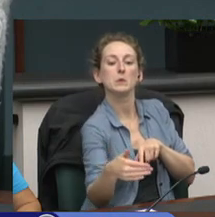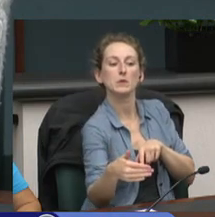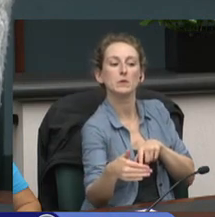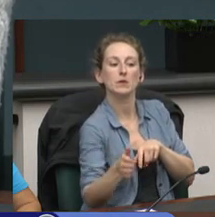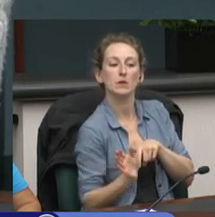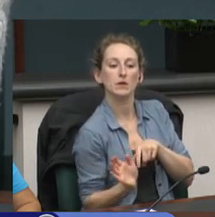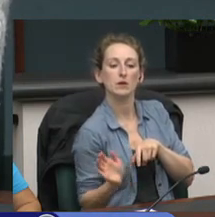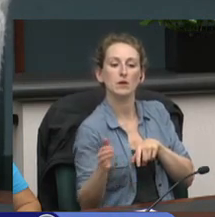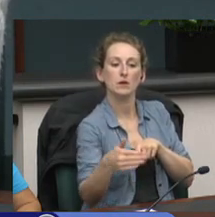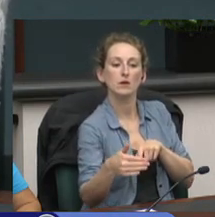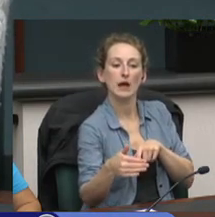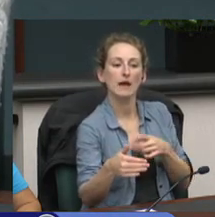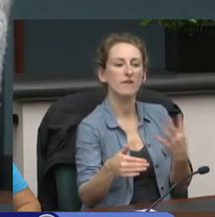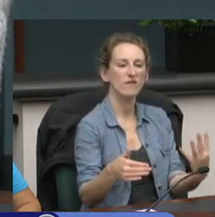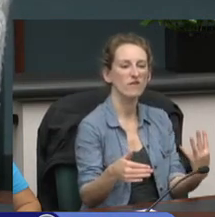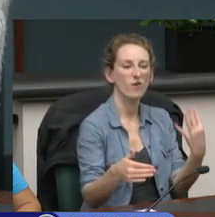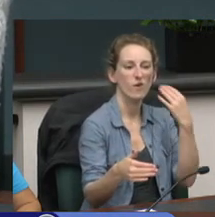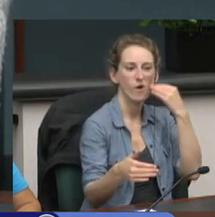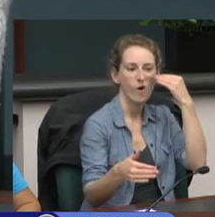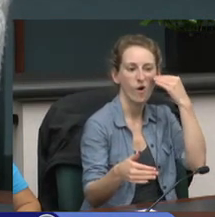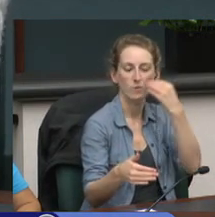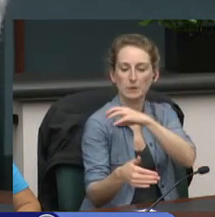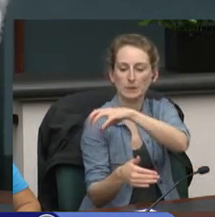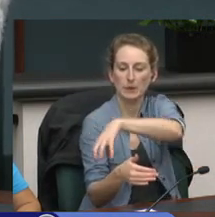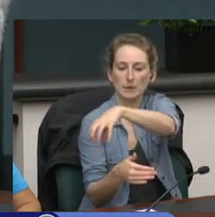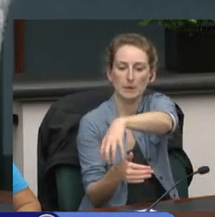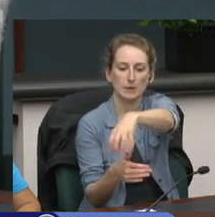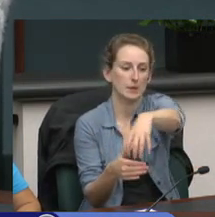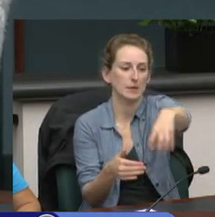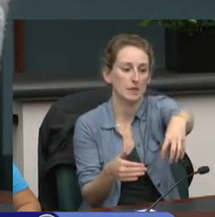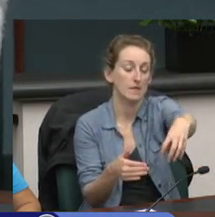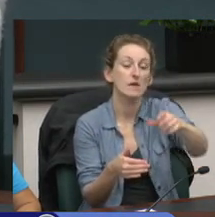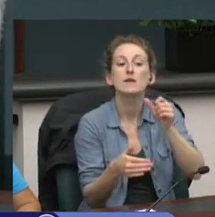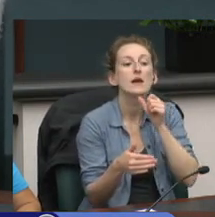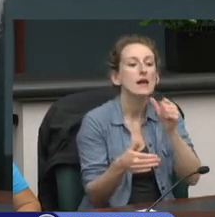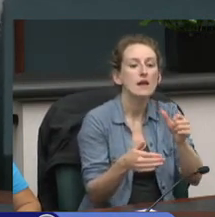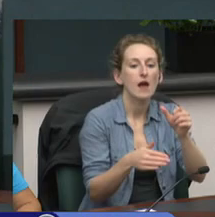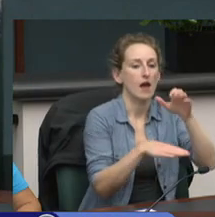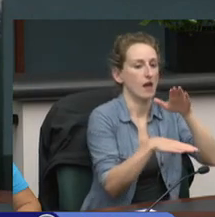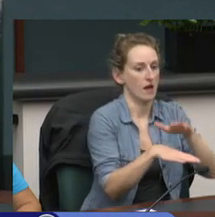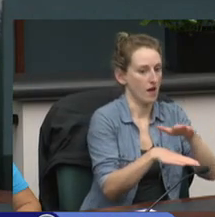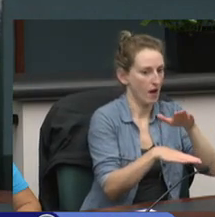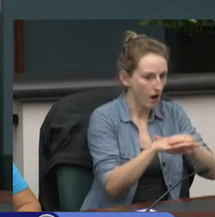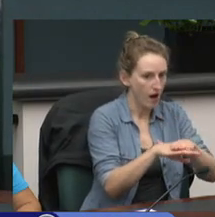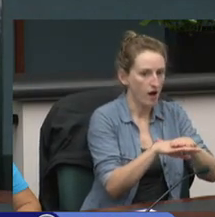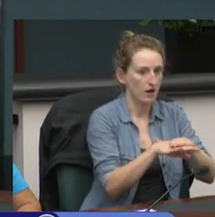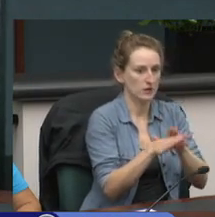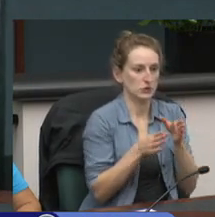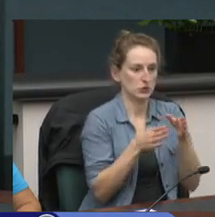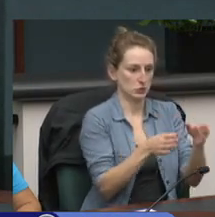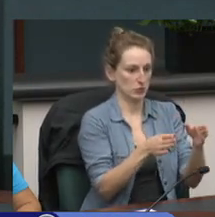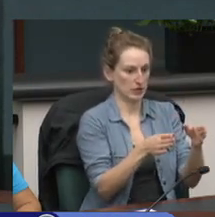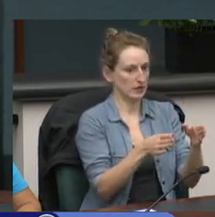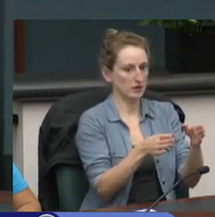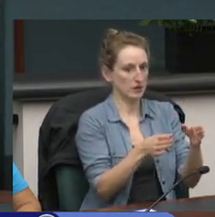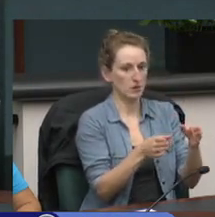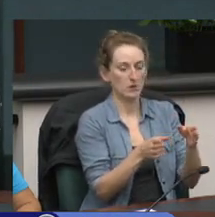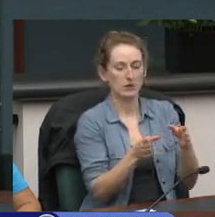like four homes on that little eyebrow they're not directly on the street god forbid we'd be directly on the street they are on this eyebrow well I